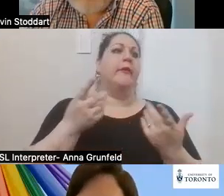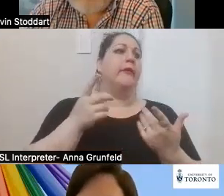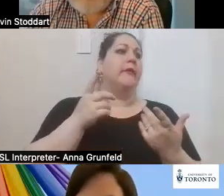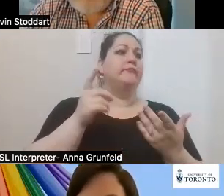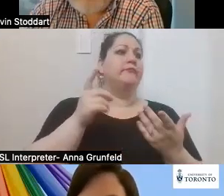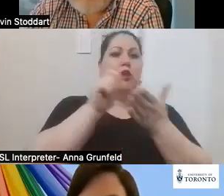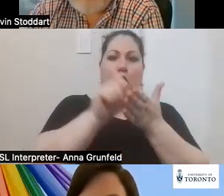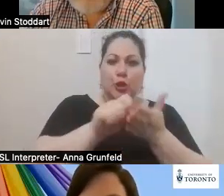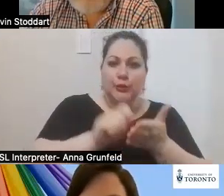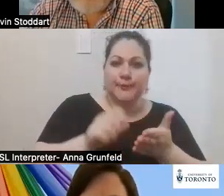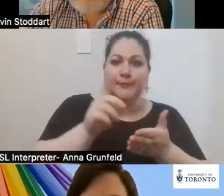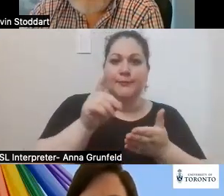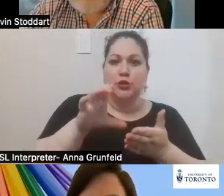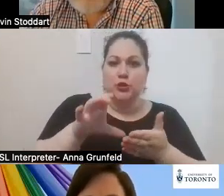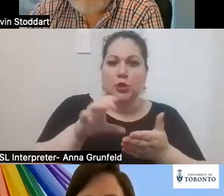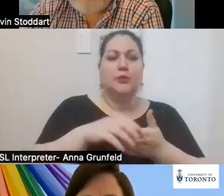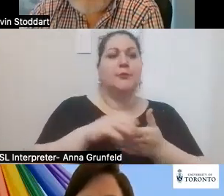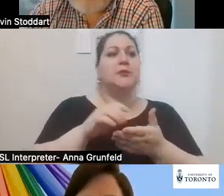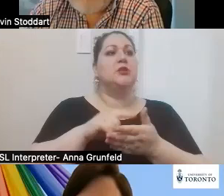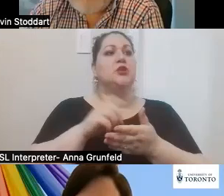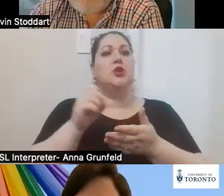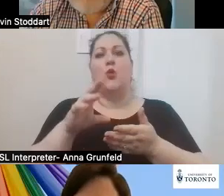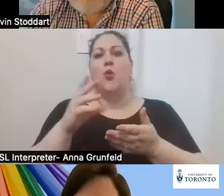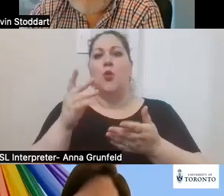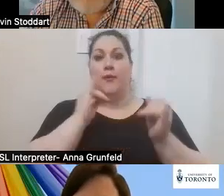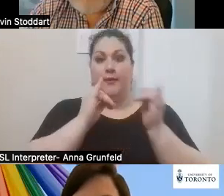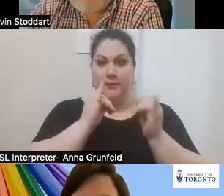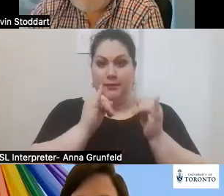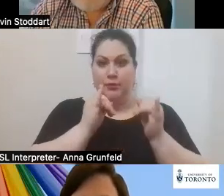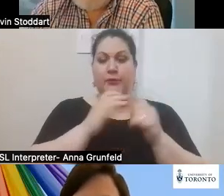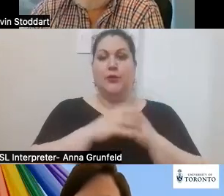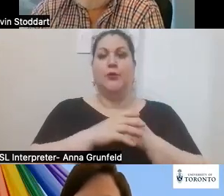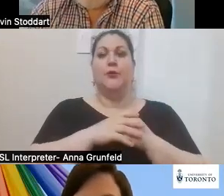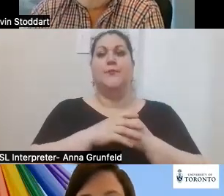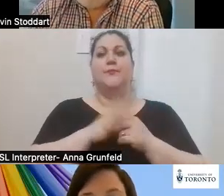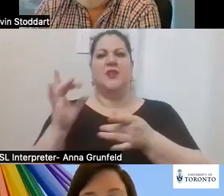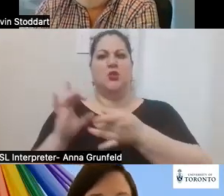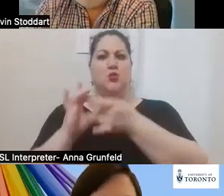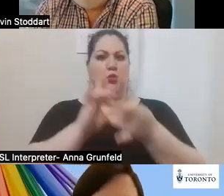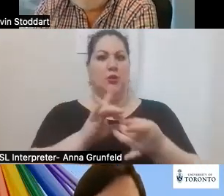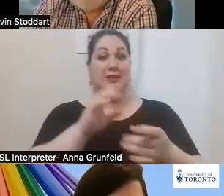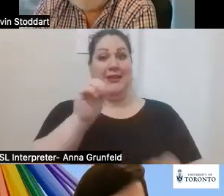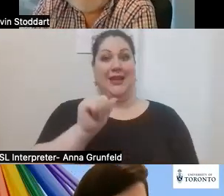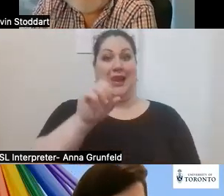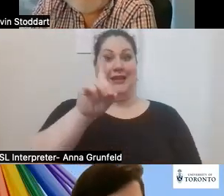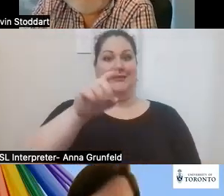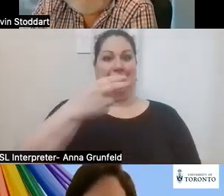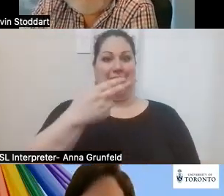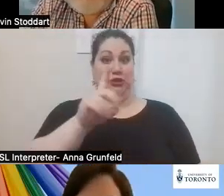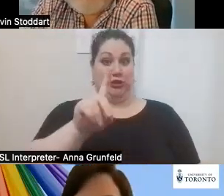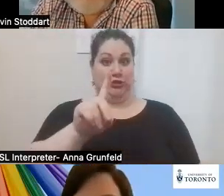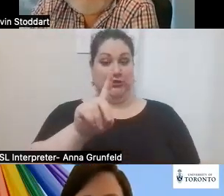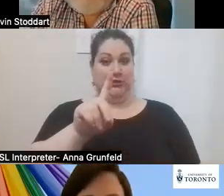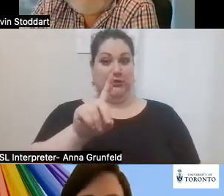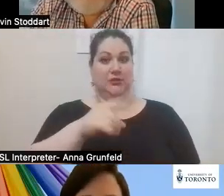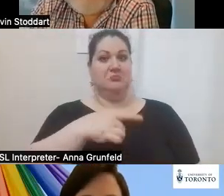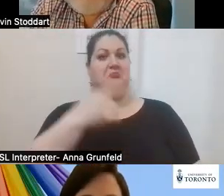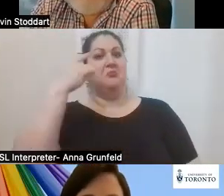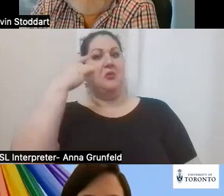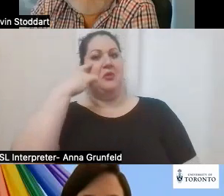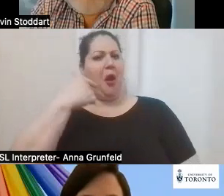as related to ADHD and is uninterested in or resistant to ASD specific supports?